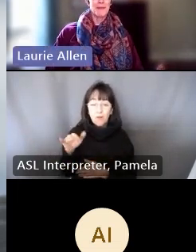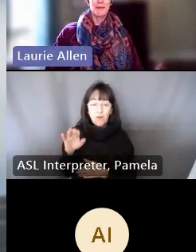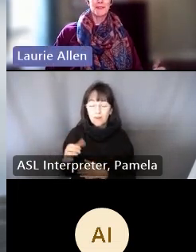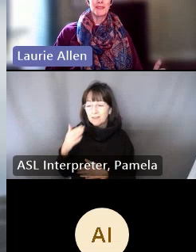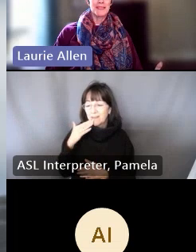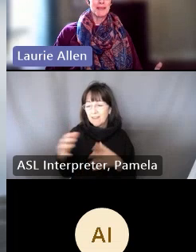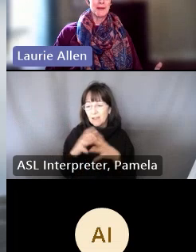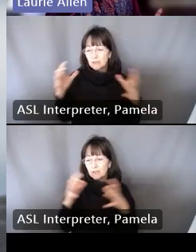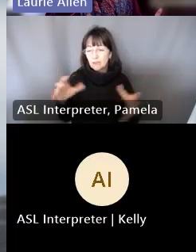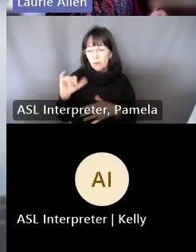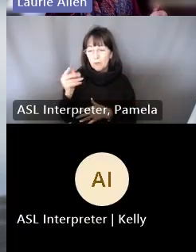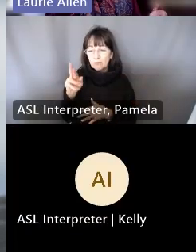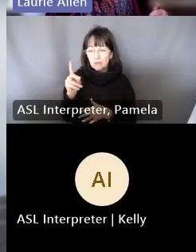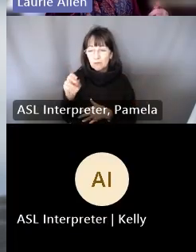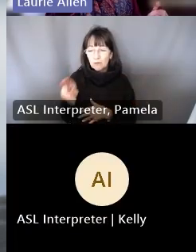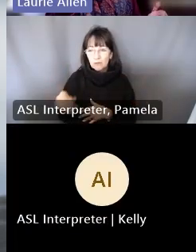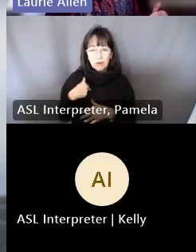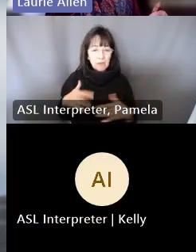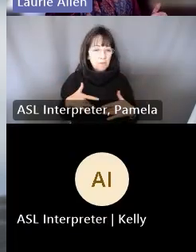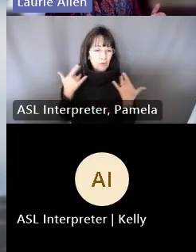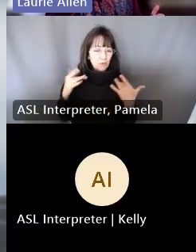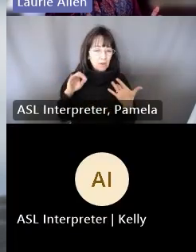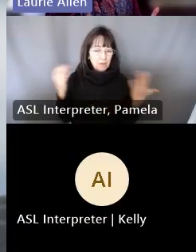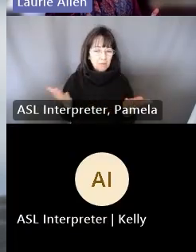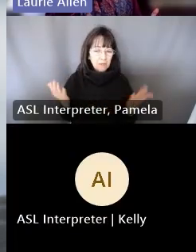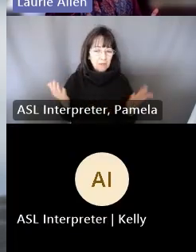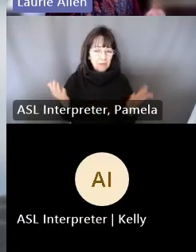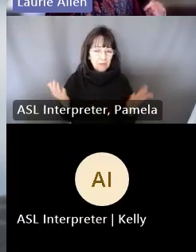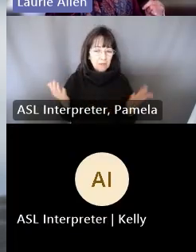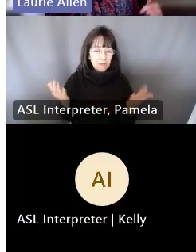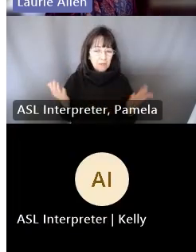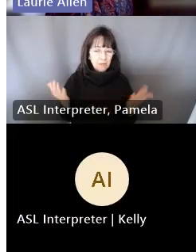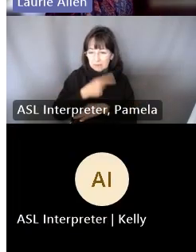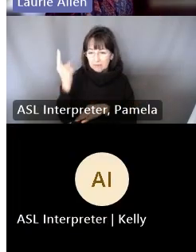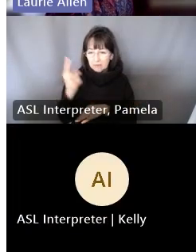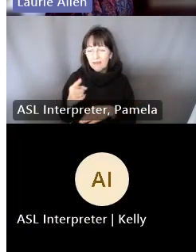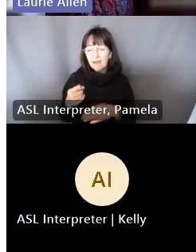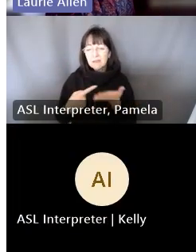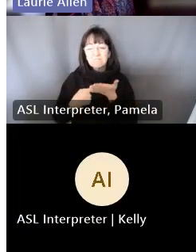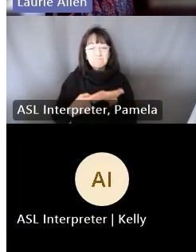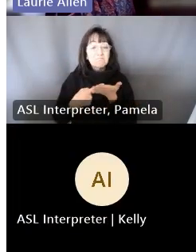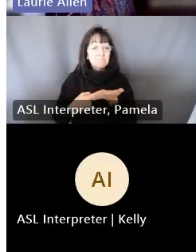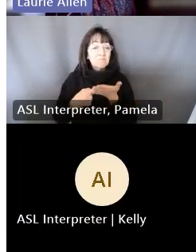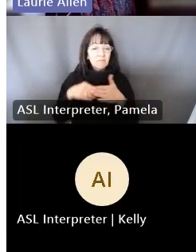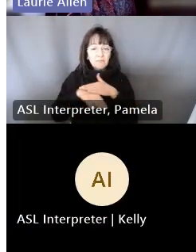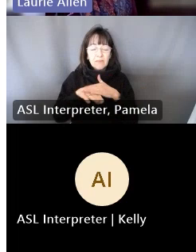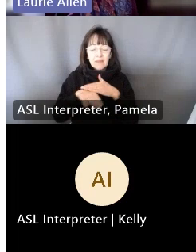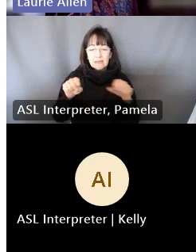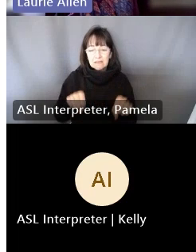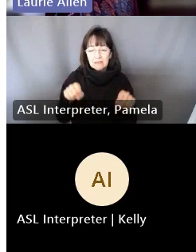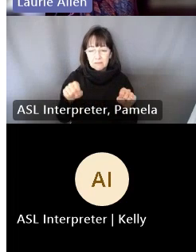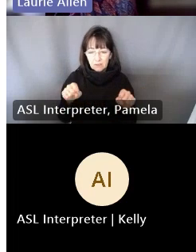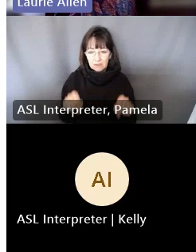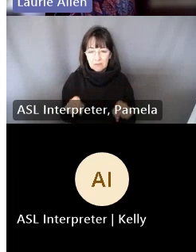I'm thrilled to be here with you today to talk about accessibility and tools that you can use throughout your day. And as we're getting started,